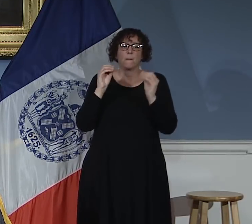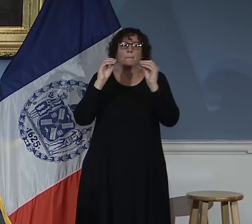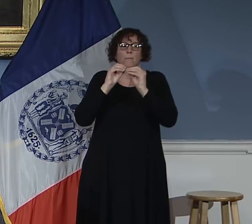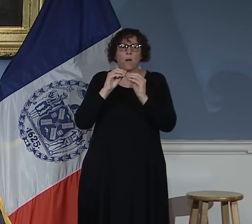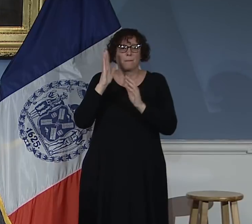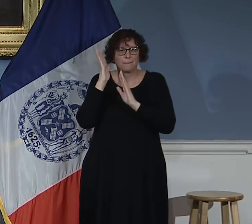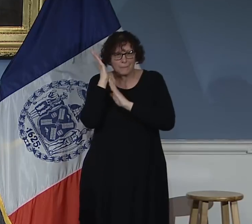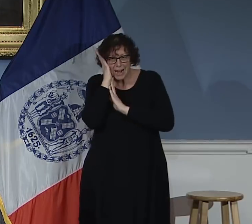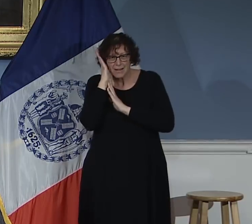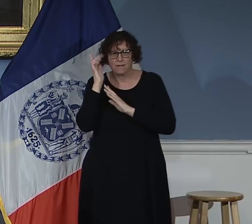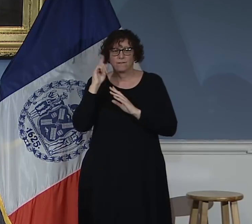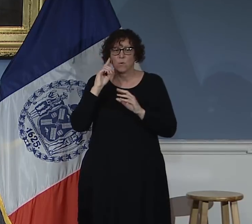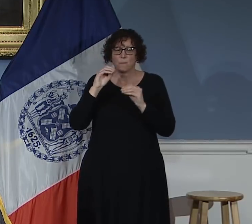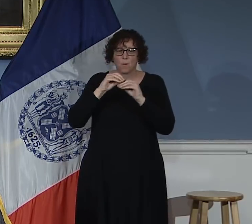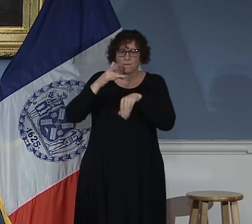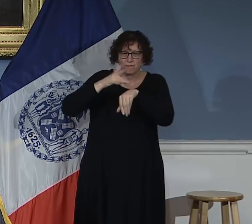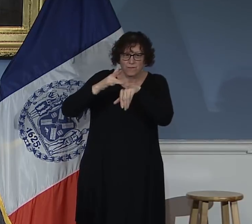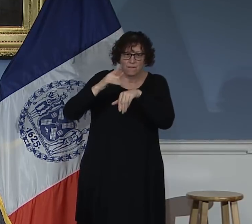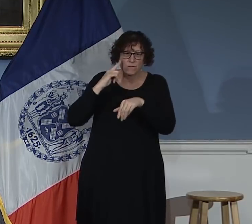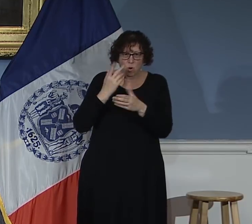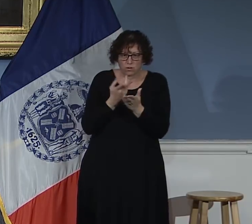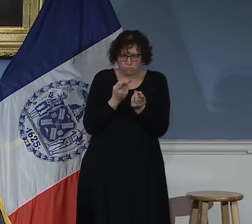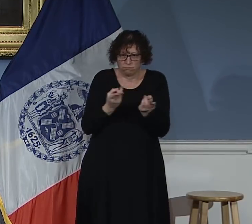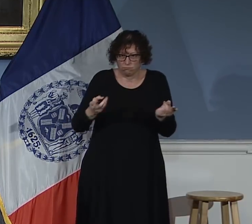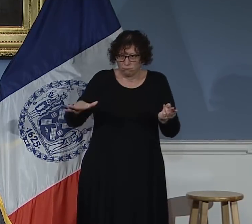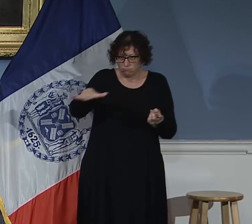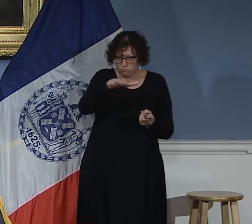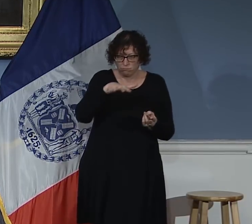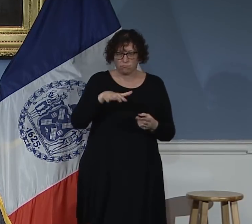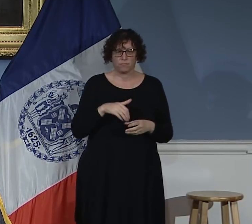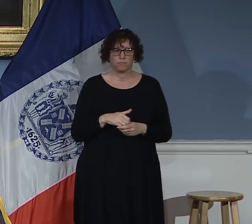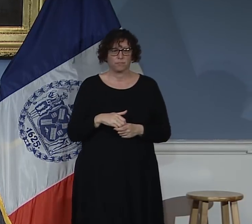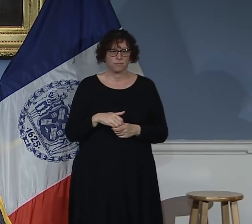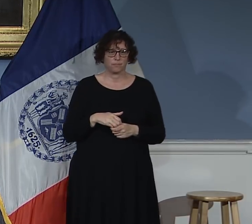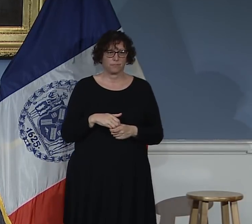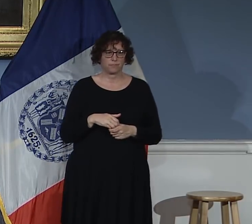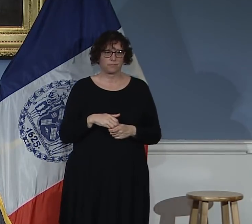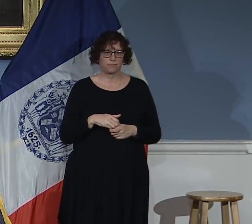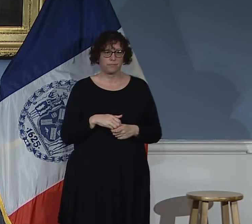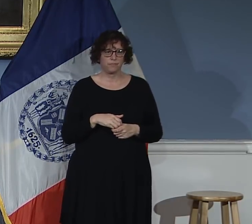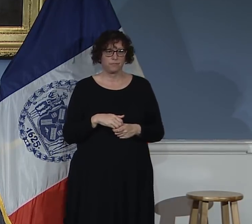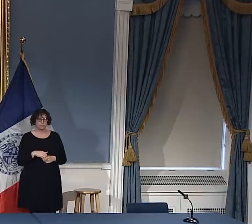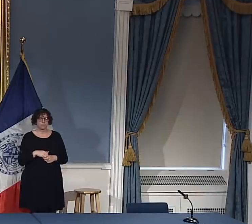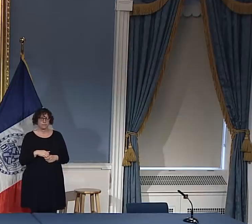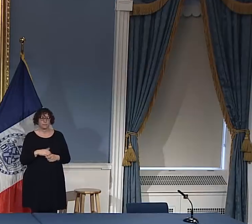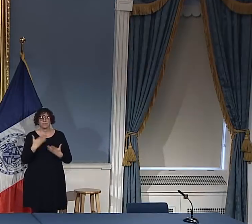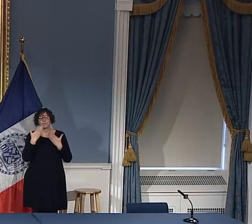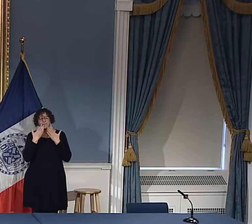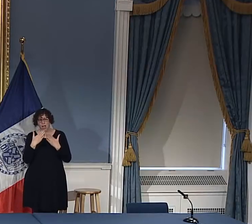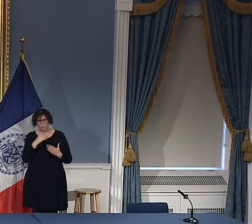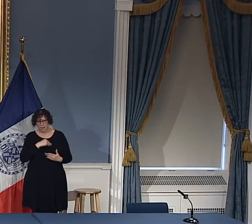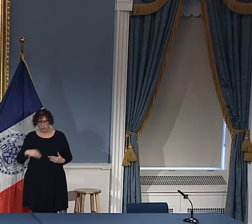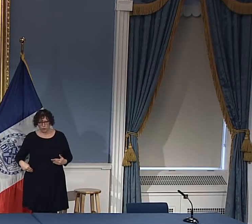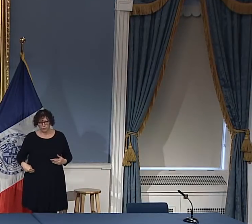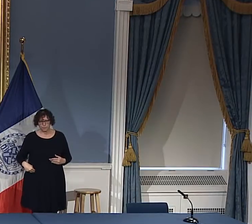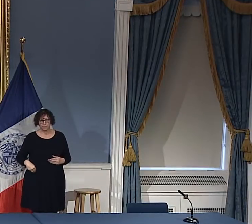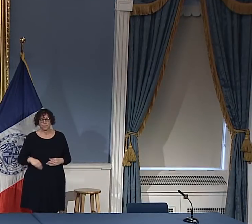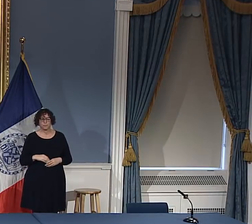OVER THE NEXT COUPLE OF DAYS AS IS THAT COMING TO BEAR. AGAIN, DESPERATELY EDNE THAT FEDERAL RESUPPLY WHILE